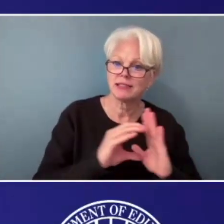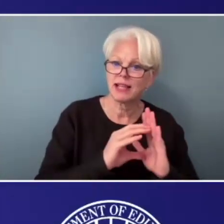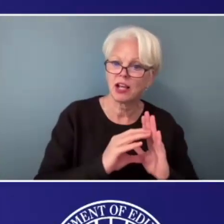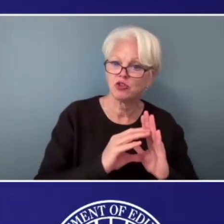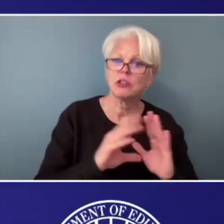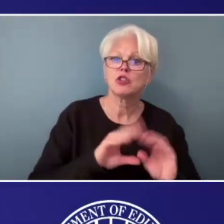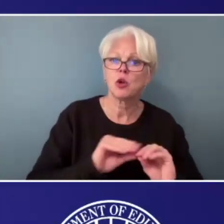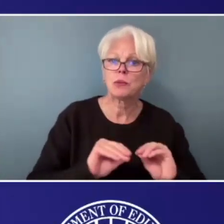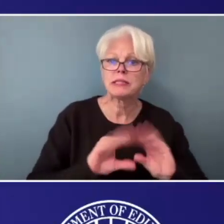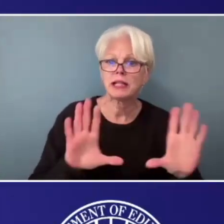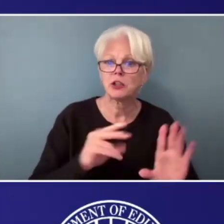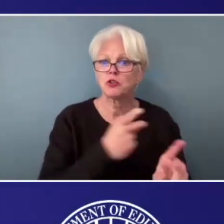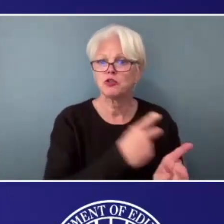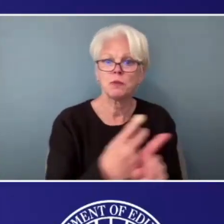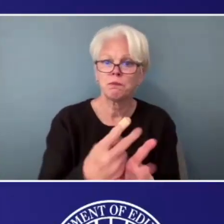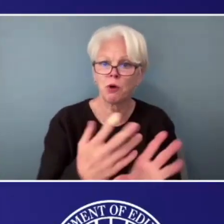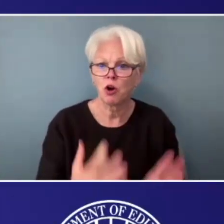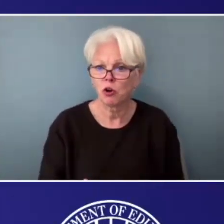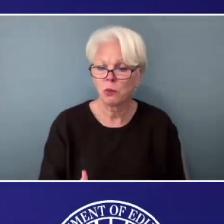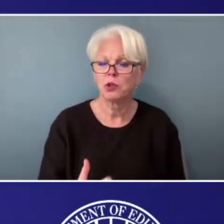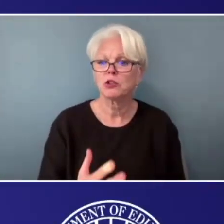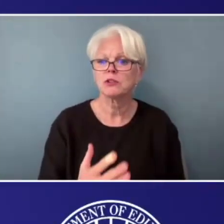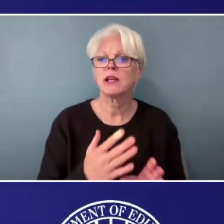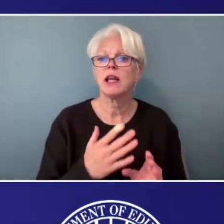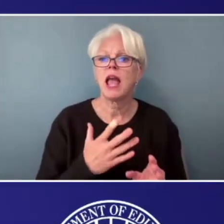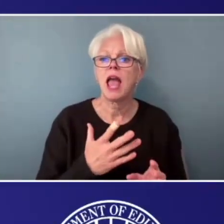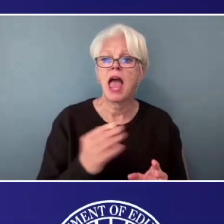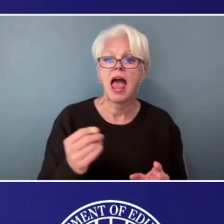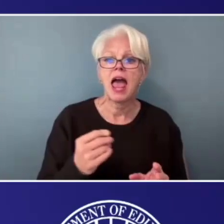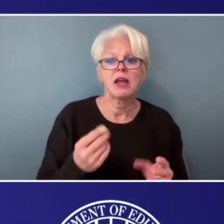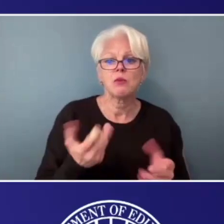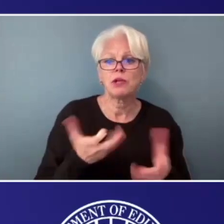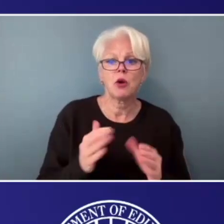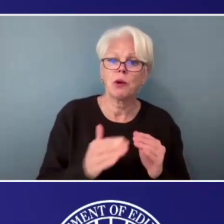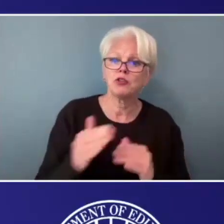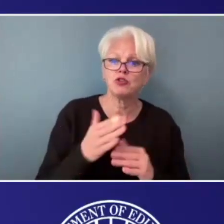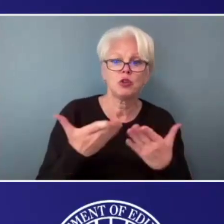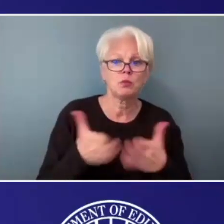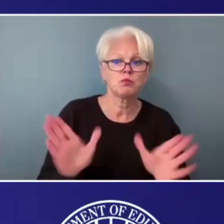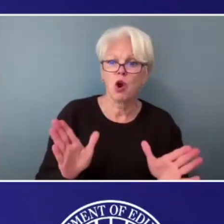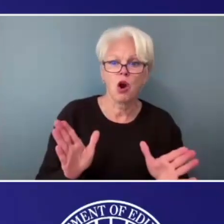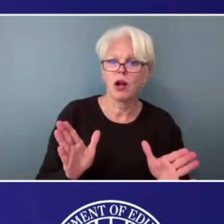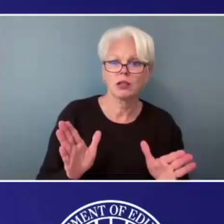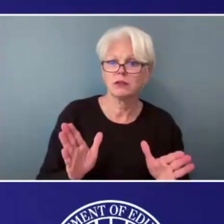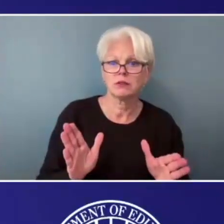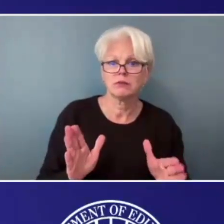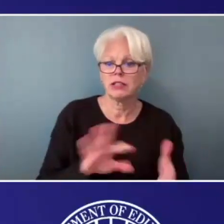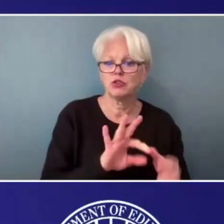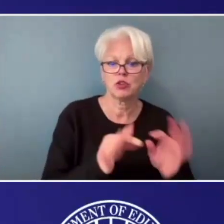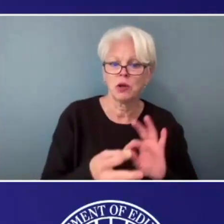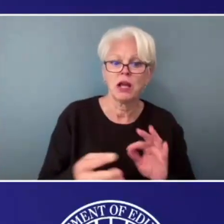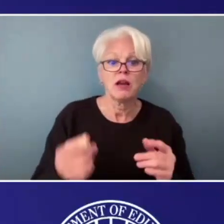just, you know, being interpreted too broadly. As a lawyer, you know, the litigation risk is always top of mind to me. If we don't offer a